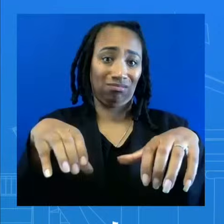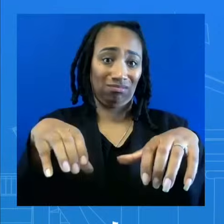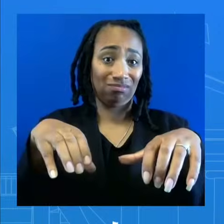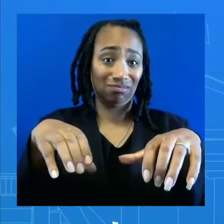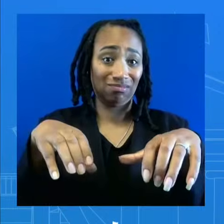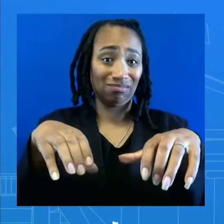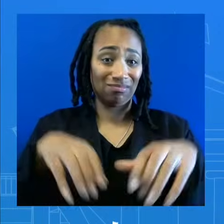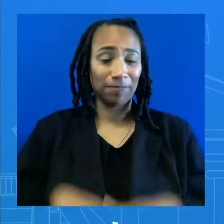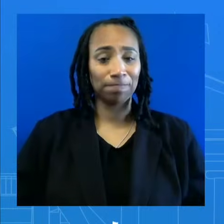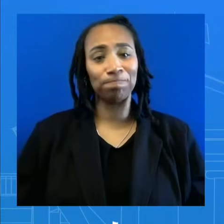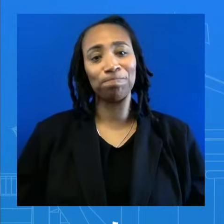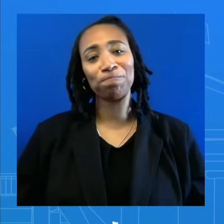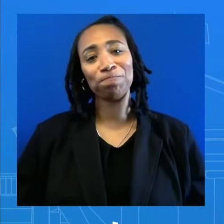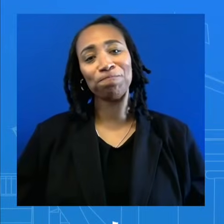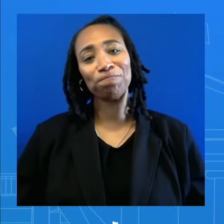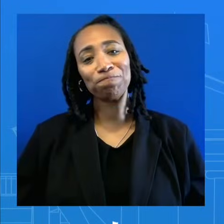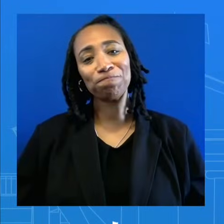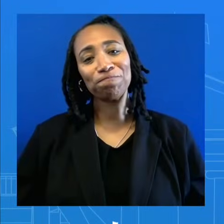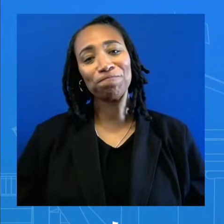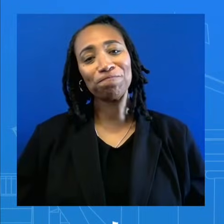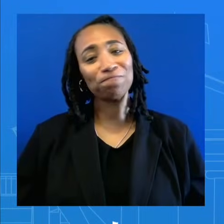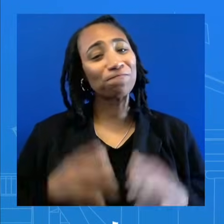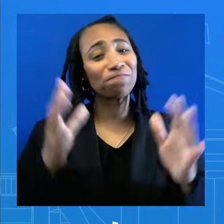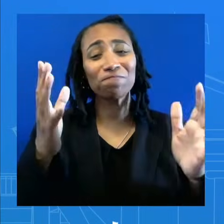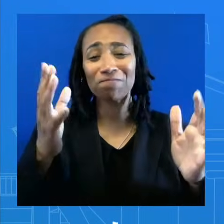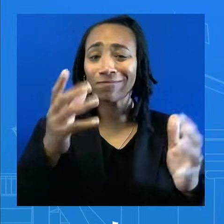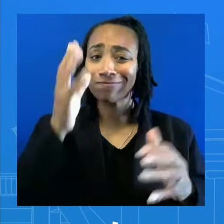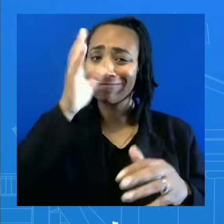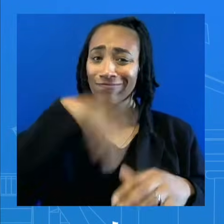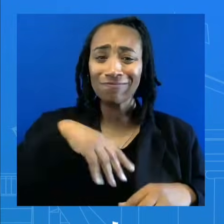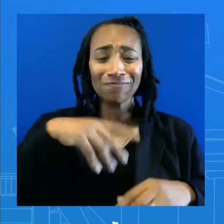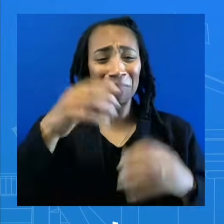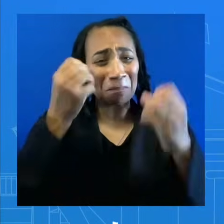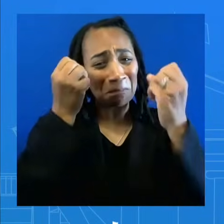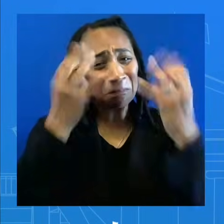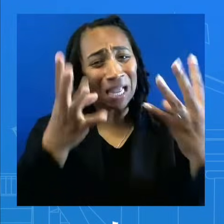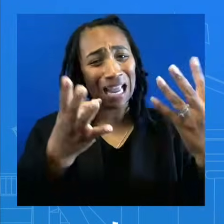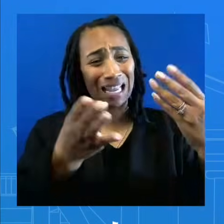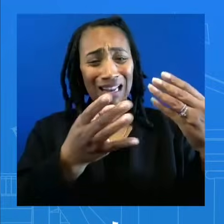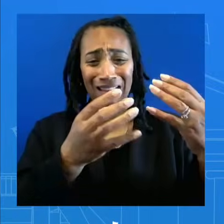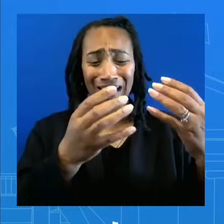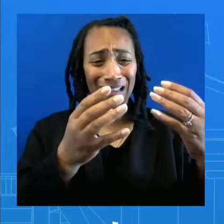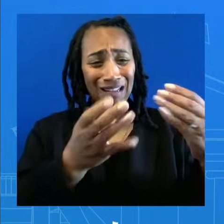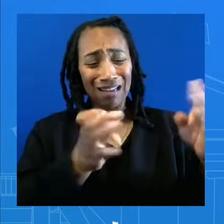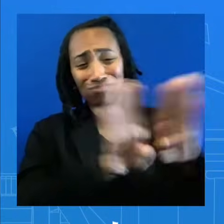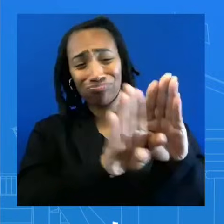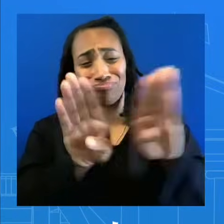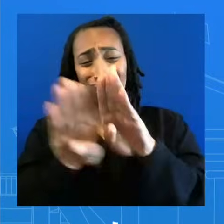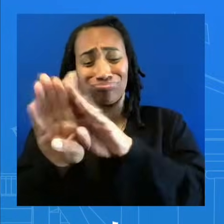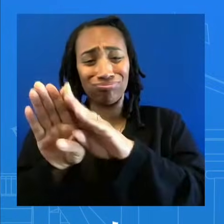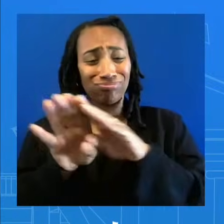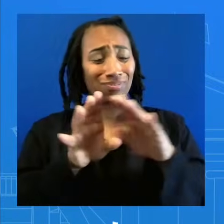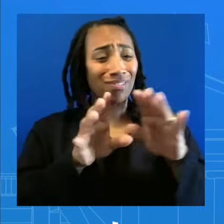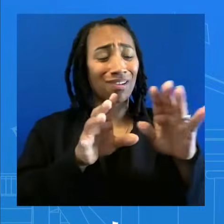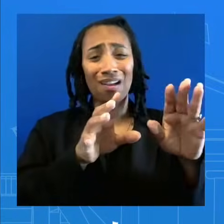who should have the chance to once again participate in daily life and contribute to their communities.